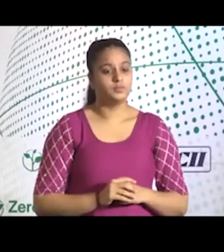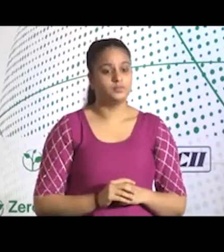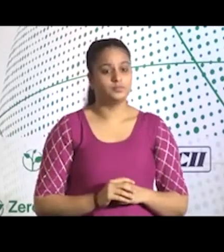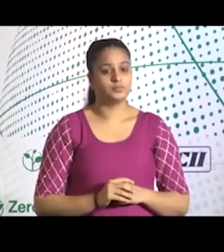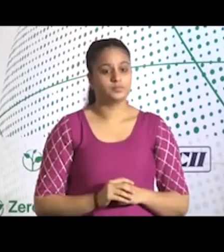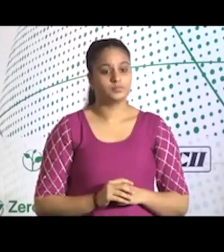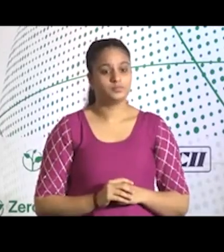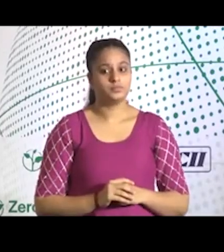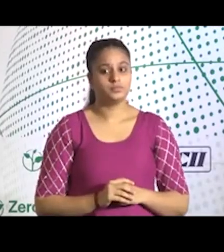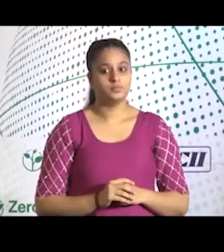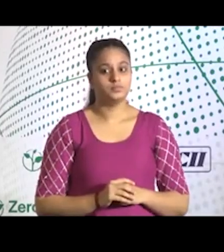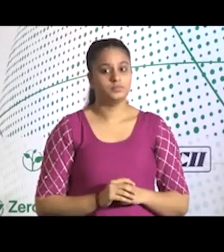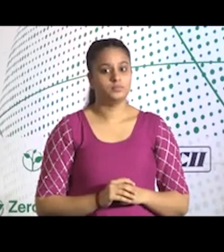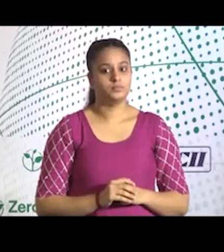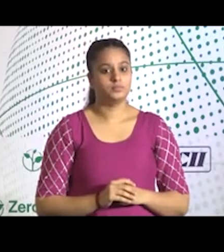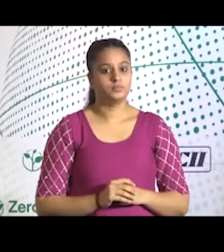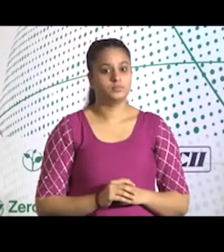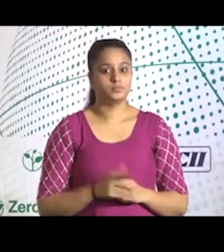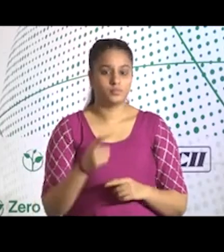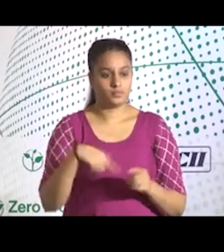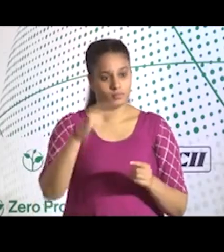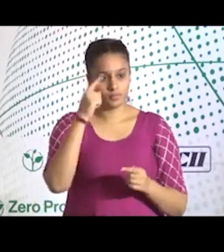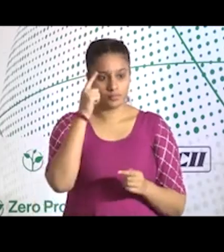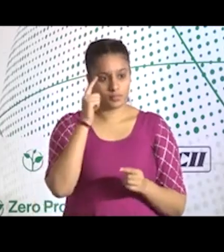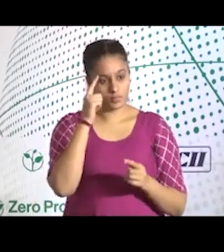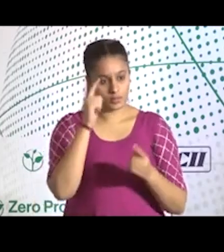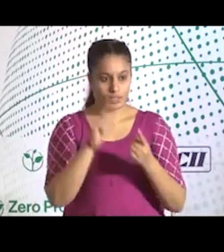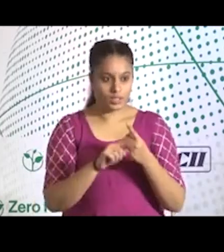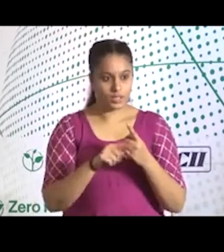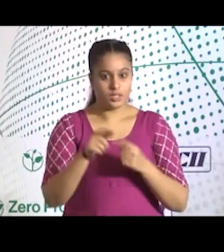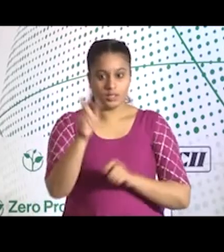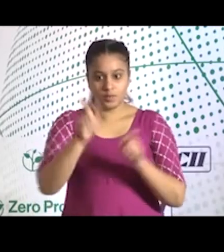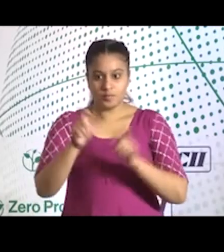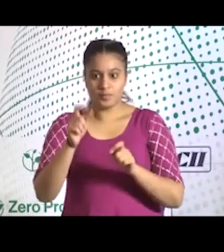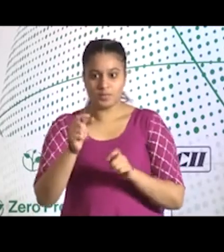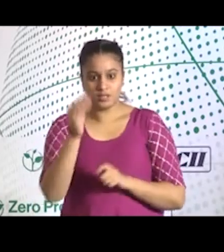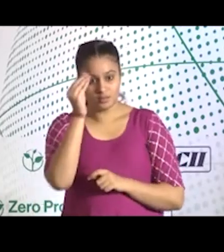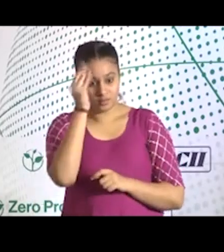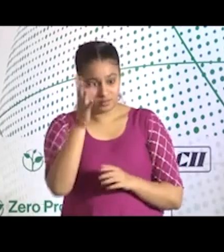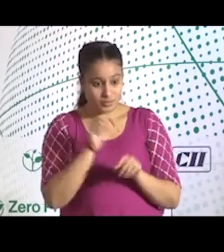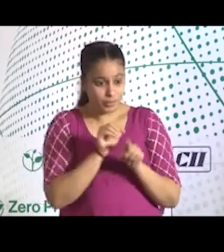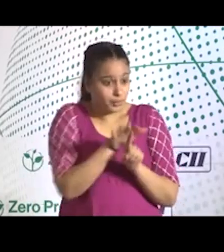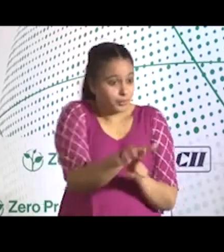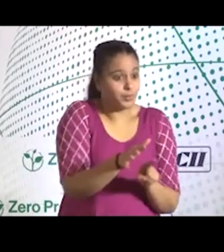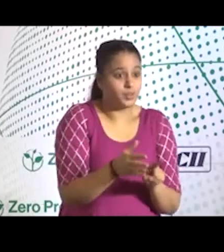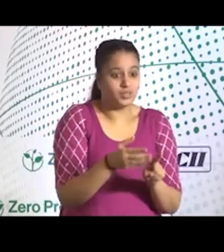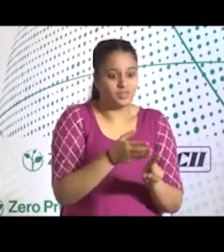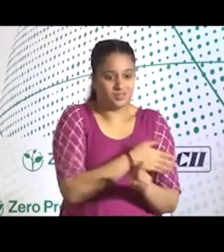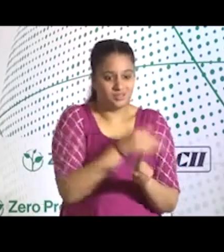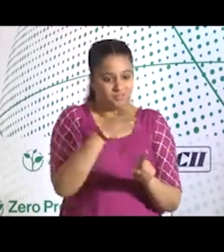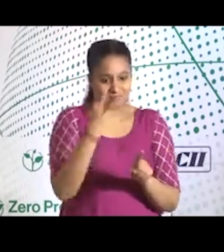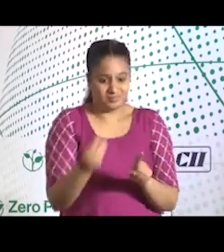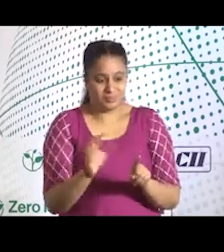To the extent that I agree that maybe the big guys you will not be able to influence overnight, but when you say no to them